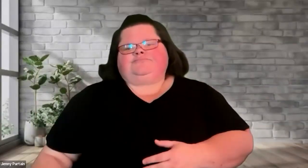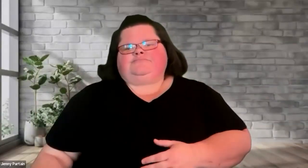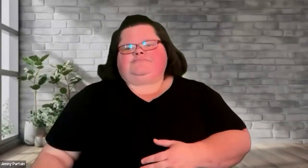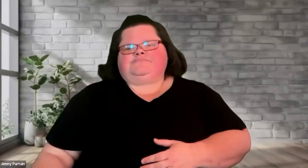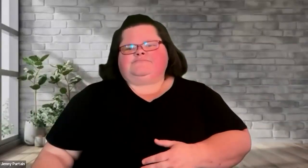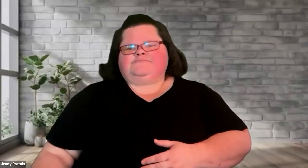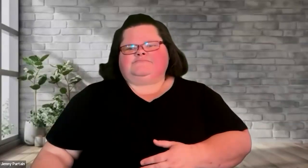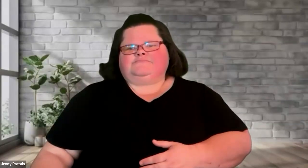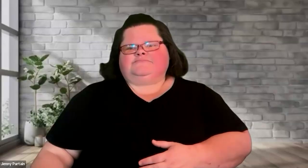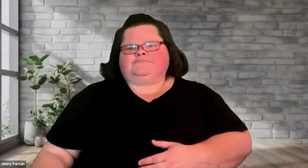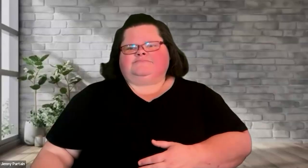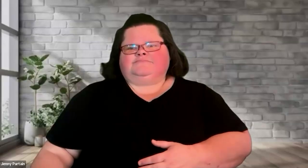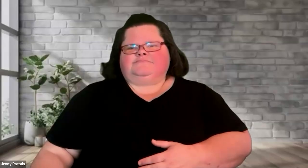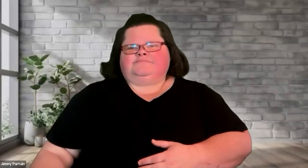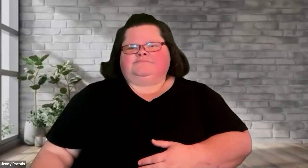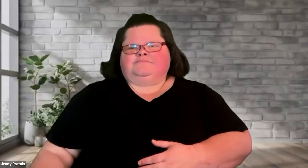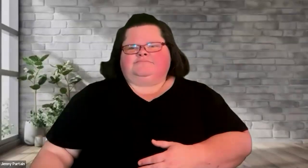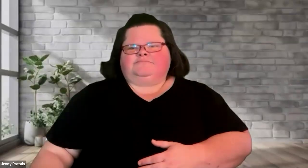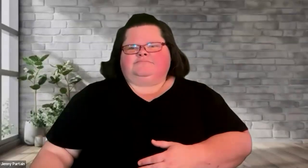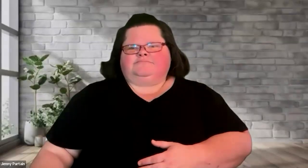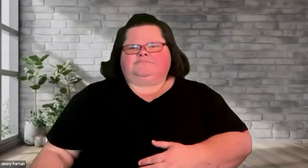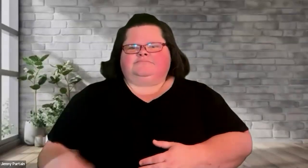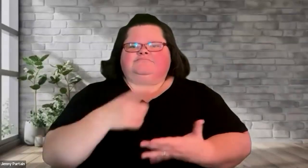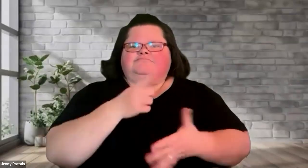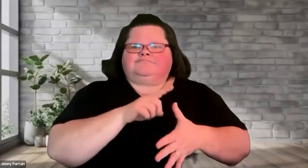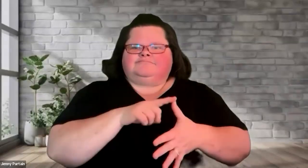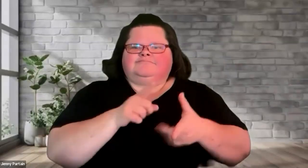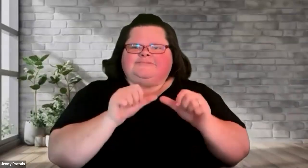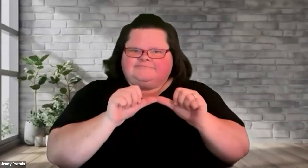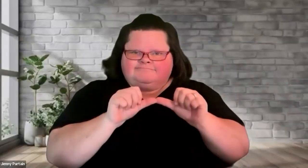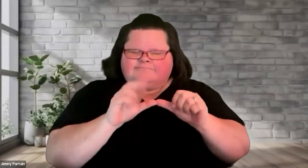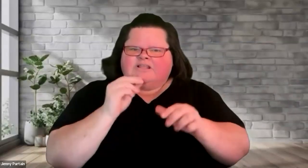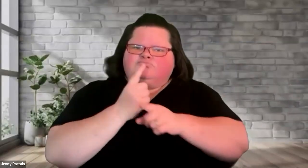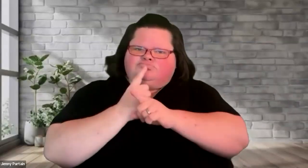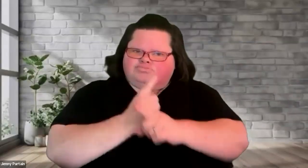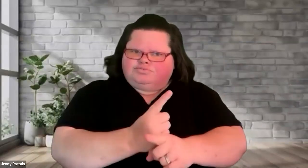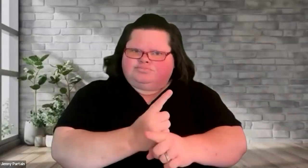And that system would include